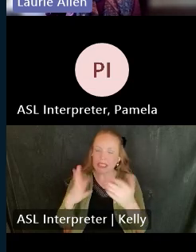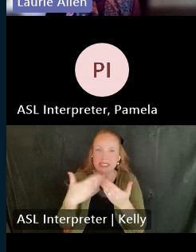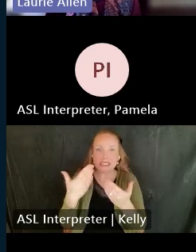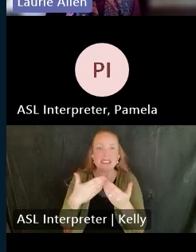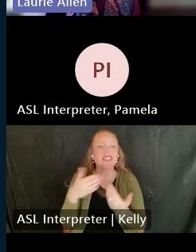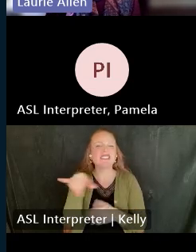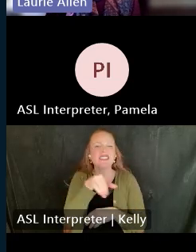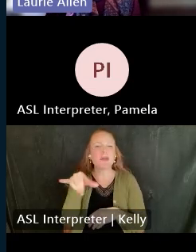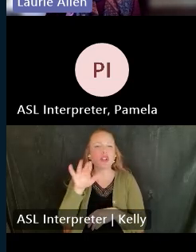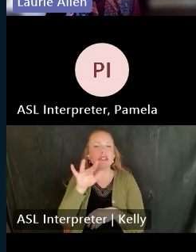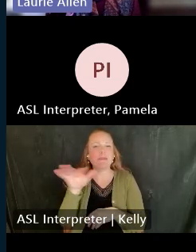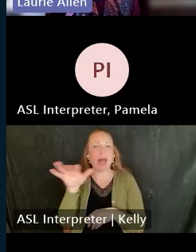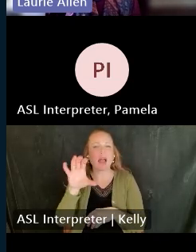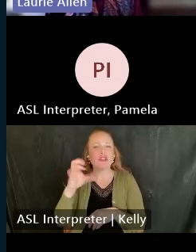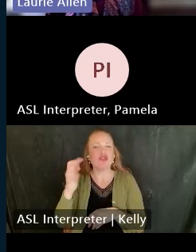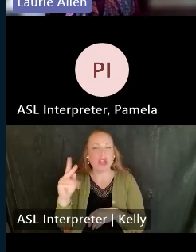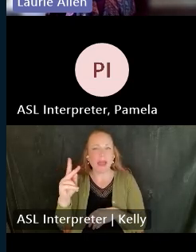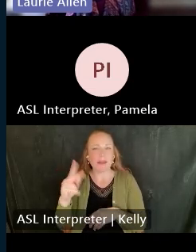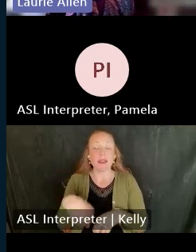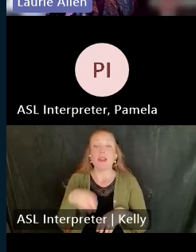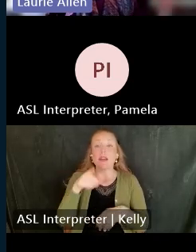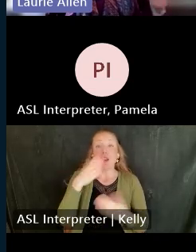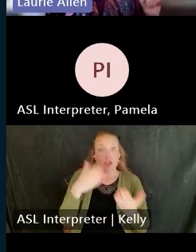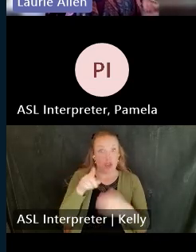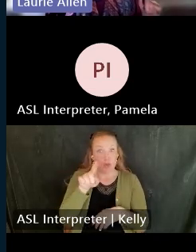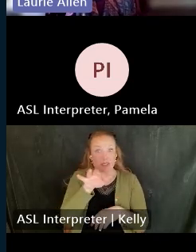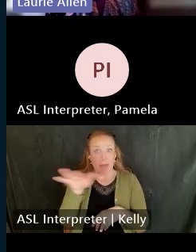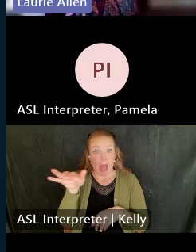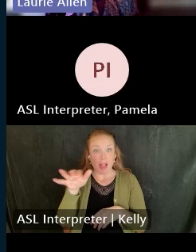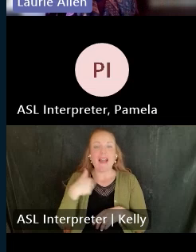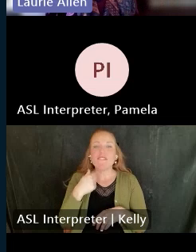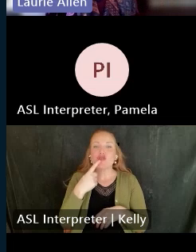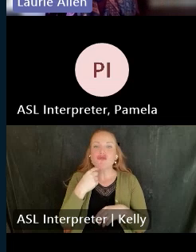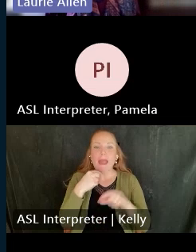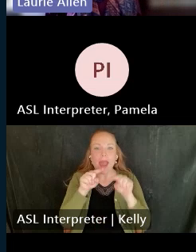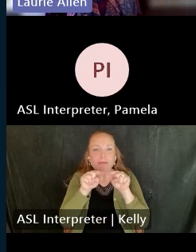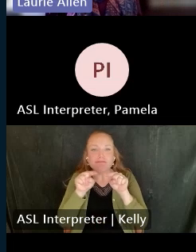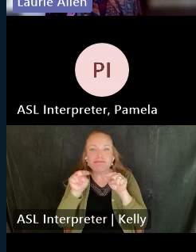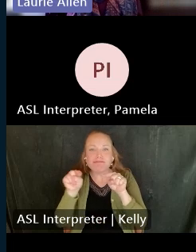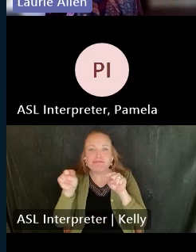Today, if you misspell a word, you get that instant squiggly line to let you know that you've got a misspelled word.